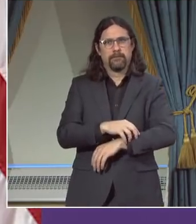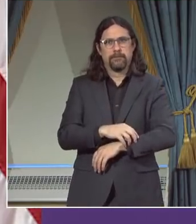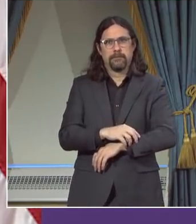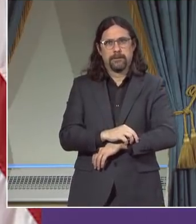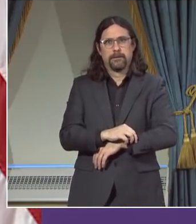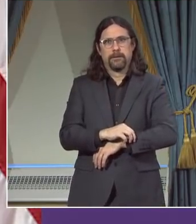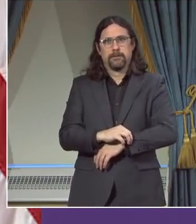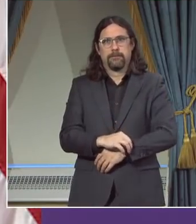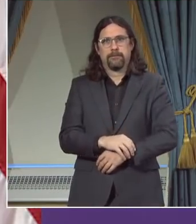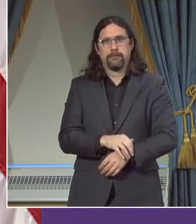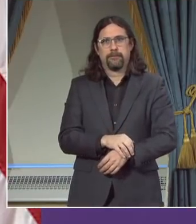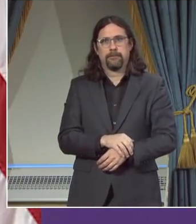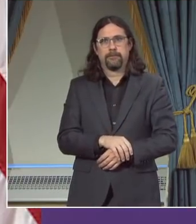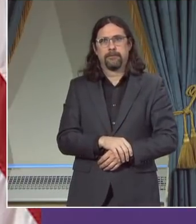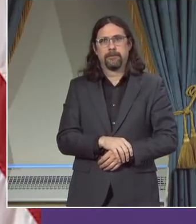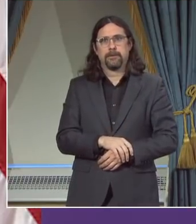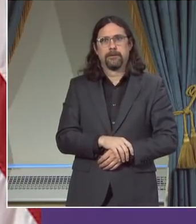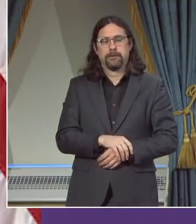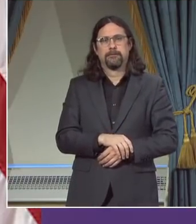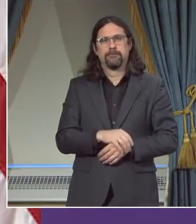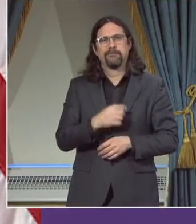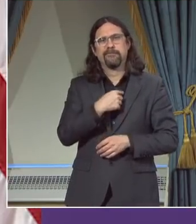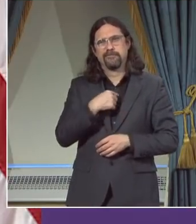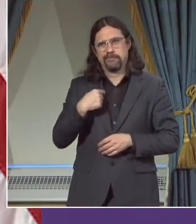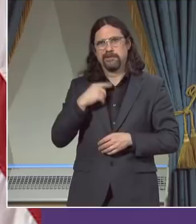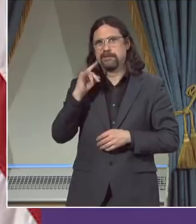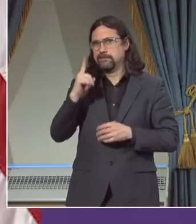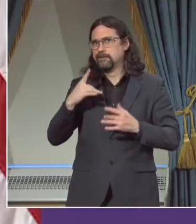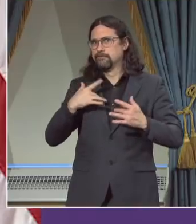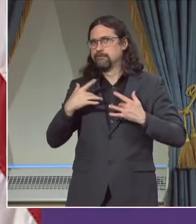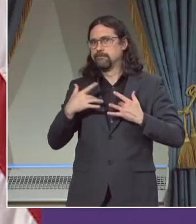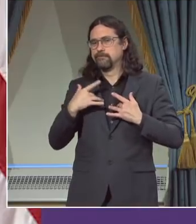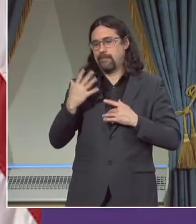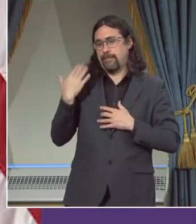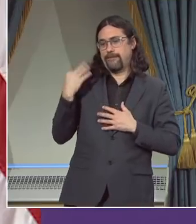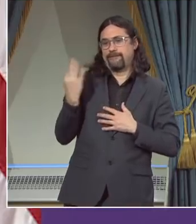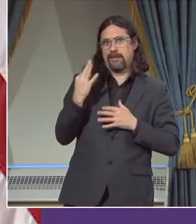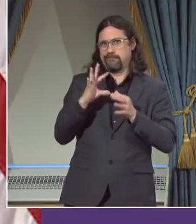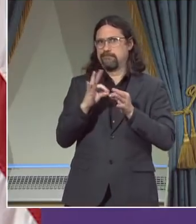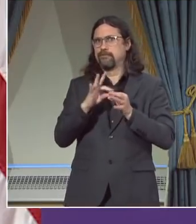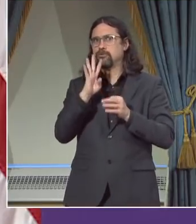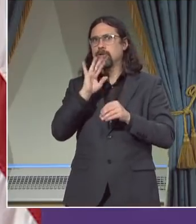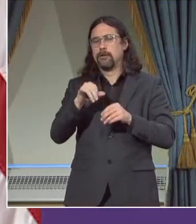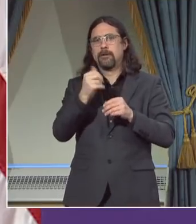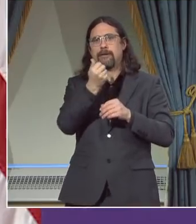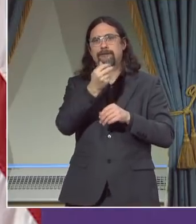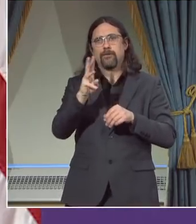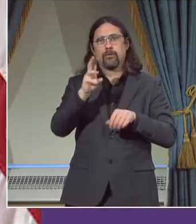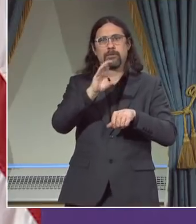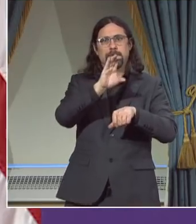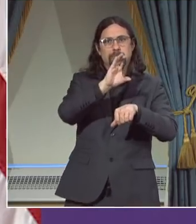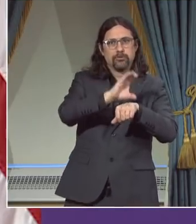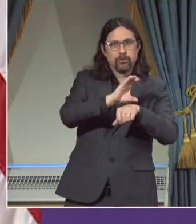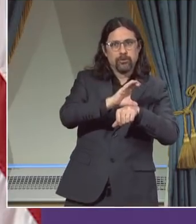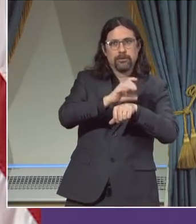RELIGIOUS NISTITUTIONS. VERY SMALL NUMBER, I WANT TO EMPHASIZE. VERY, VERY SMALL NUMBER OF CHURCHES AND SYNAGOGUES THAT WE WERE CONCERNED